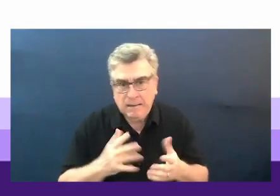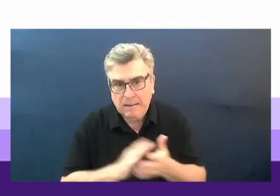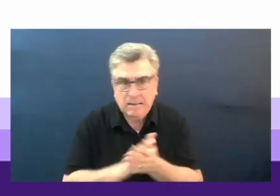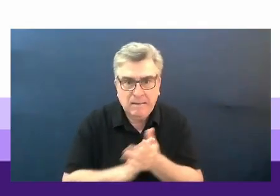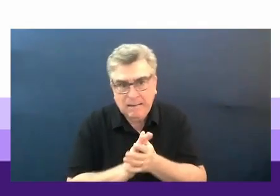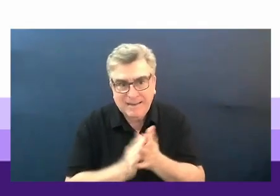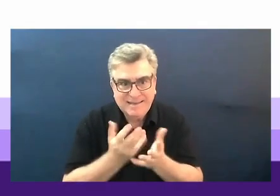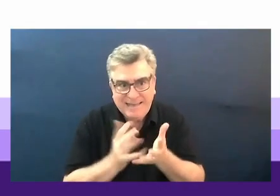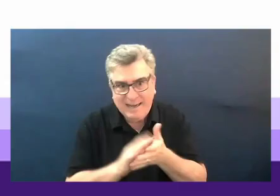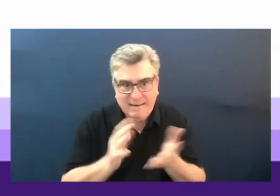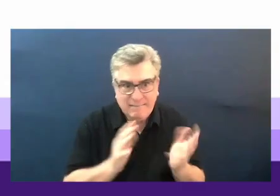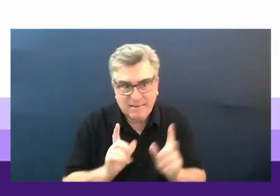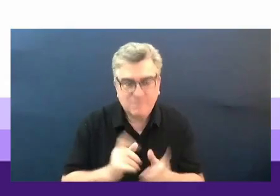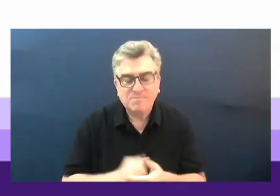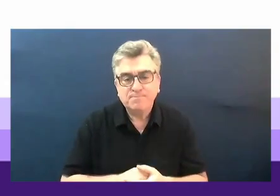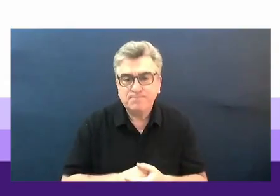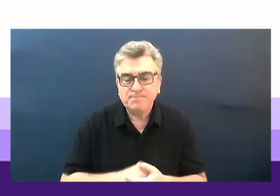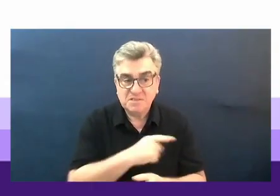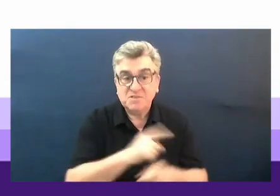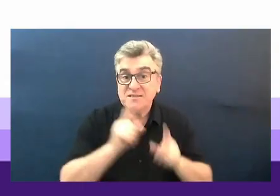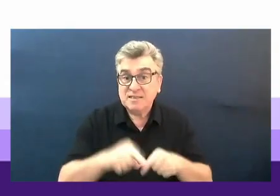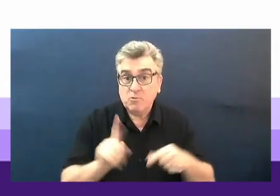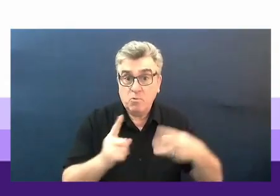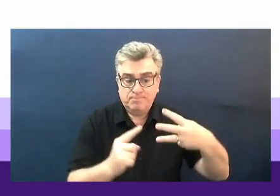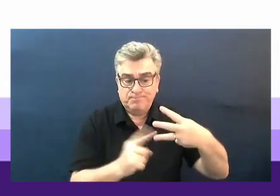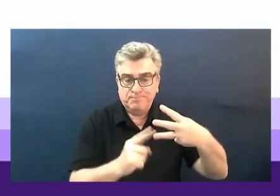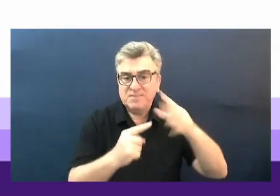we commenced Sally on tier one with the occupational therapist.